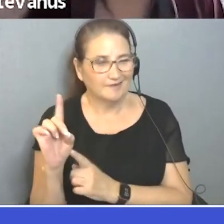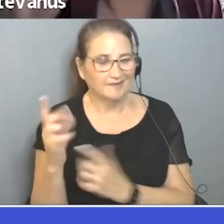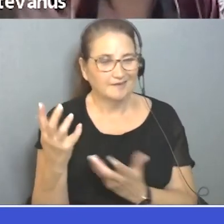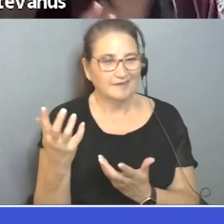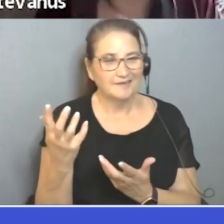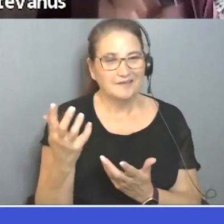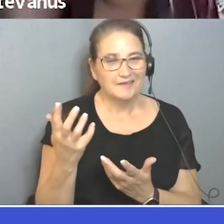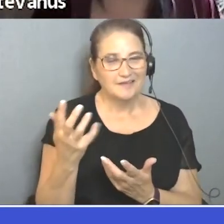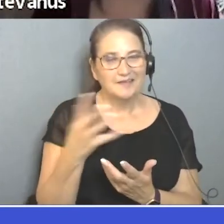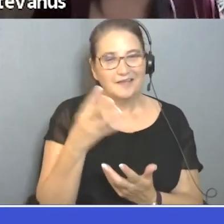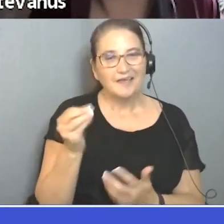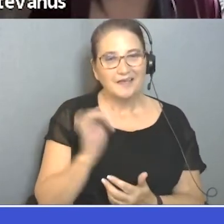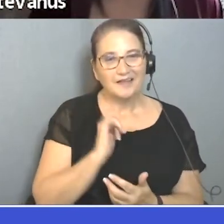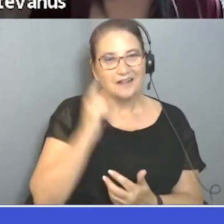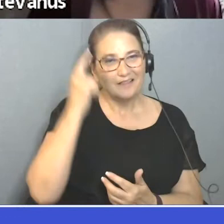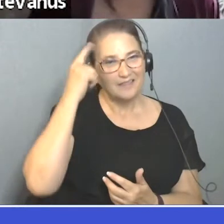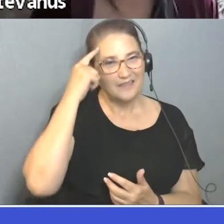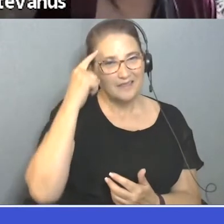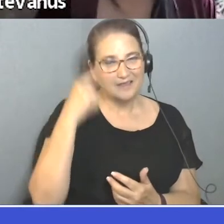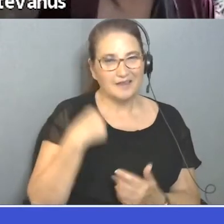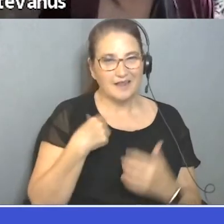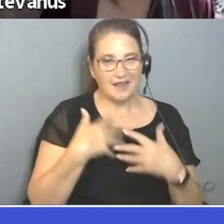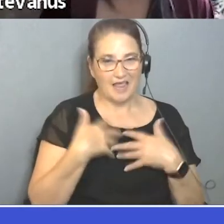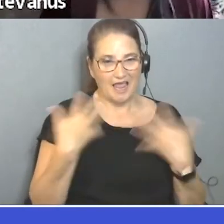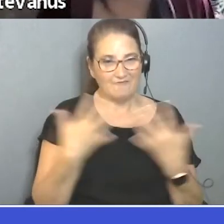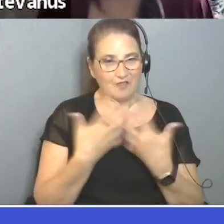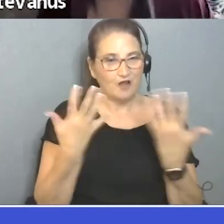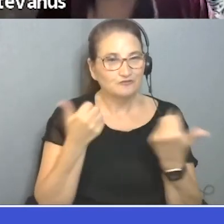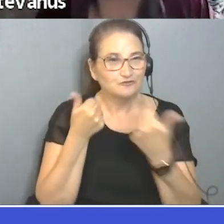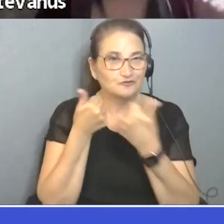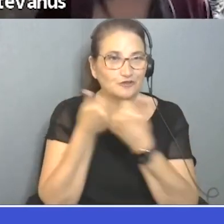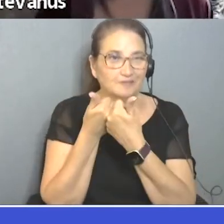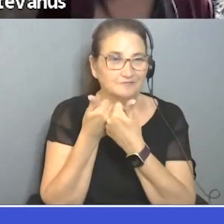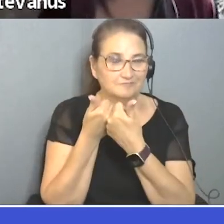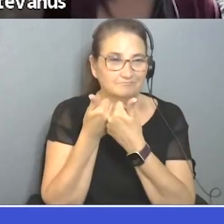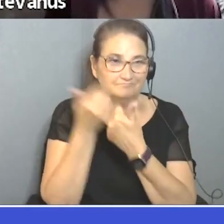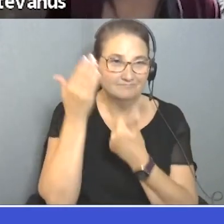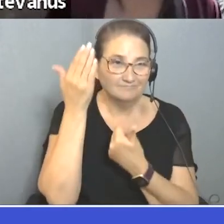And I think that we have a lot of challenges ahead.